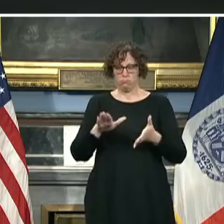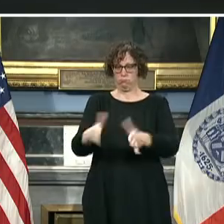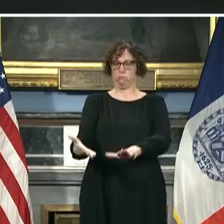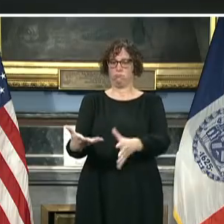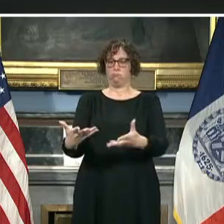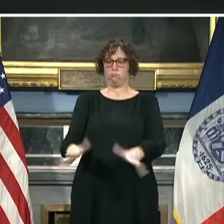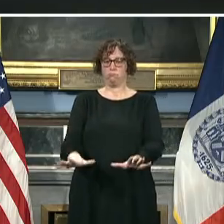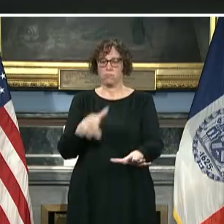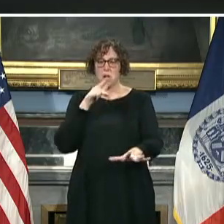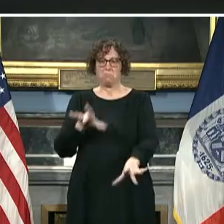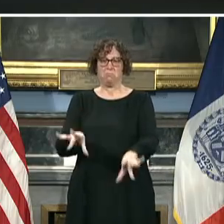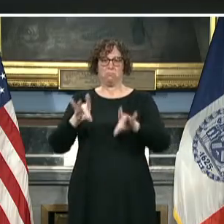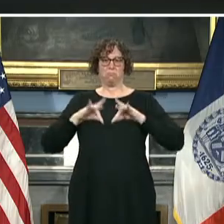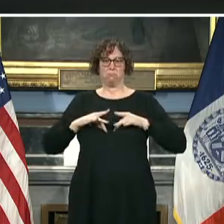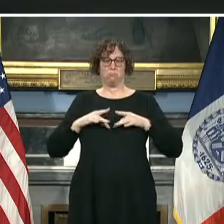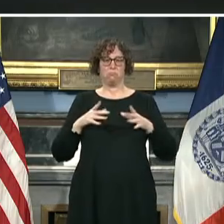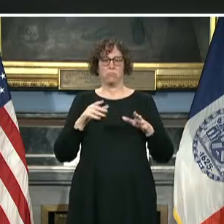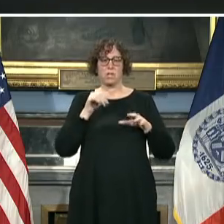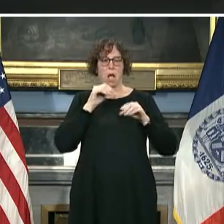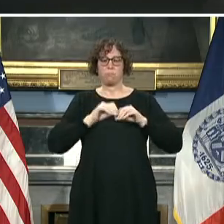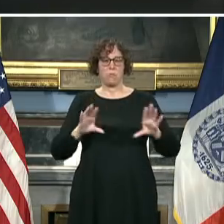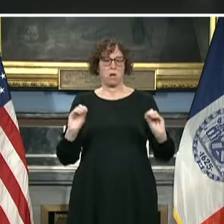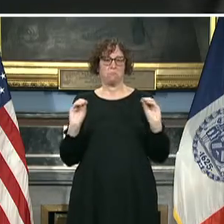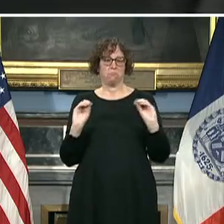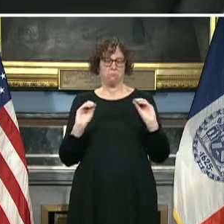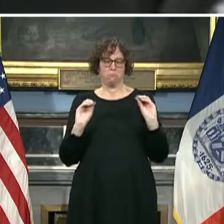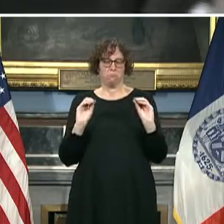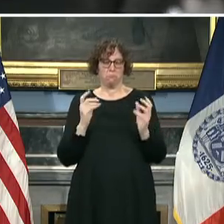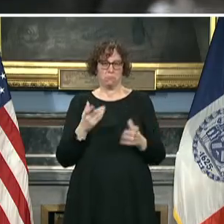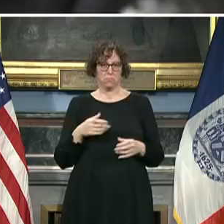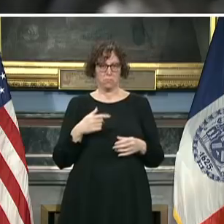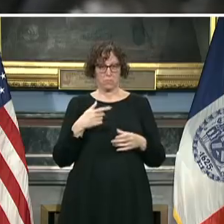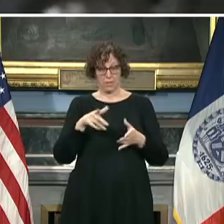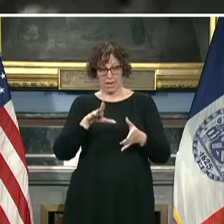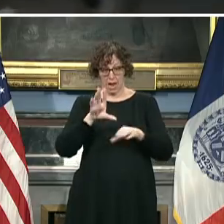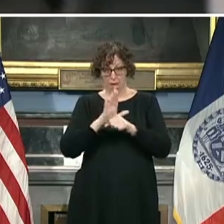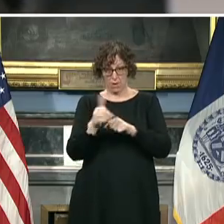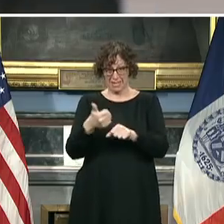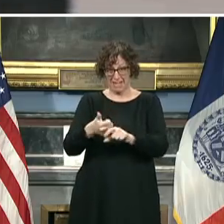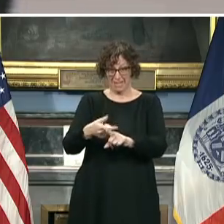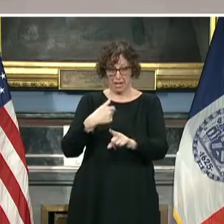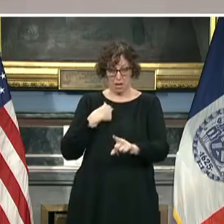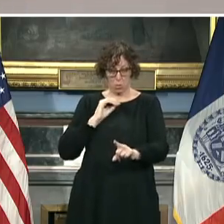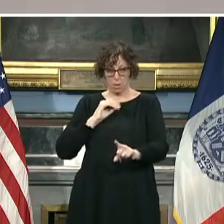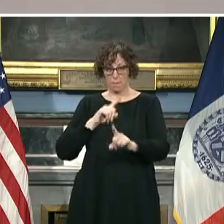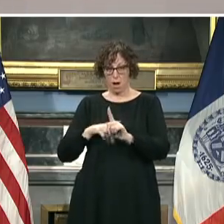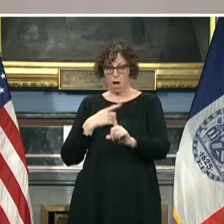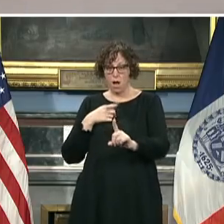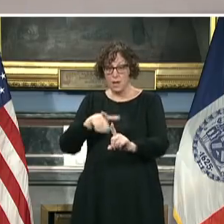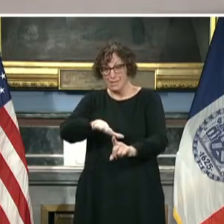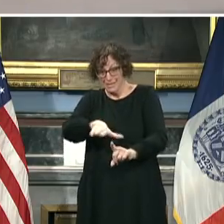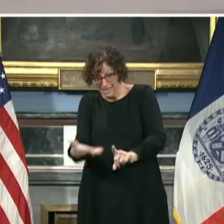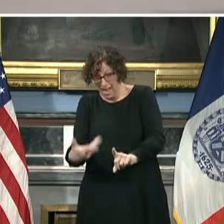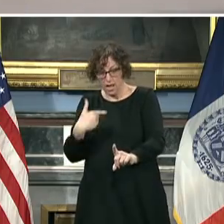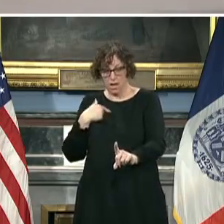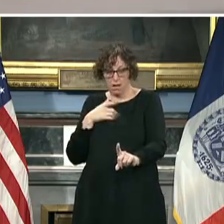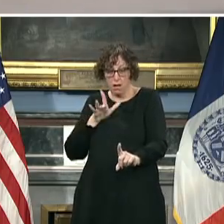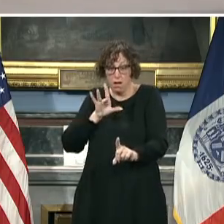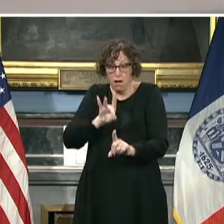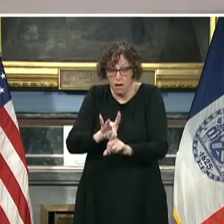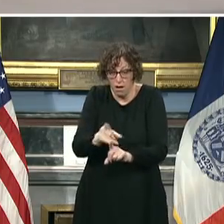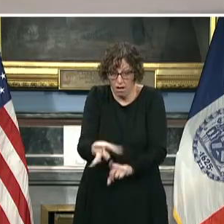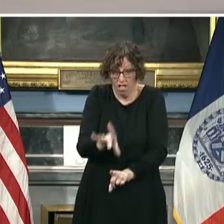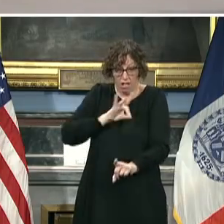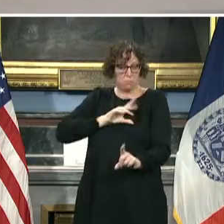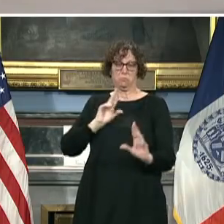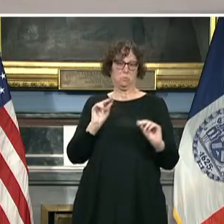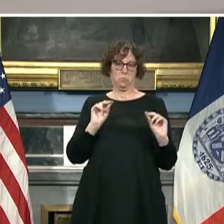THIS VERY HARD